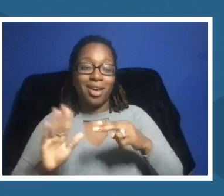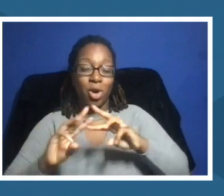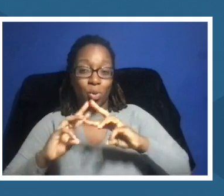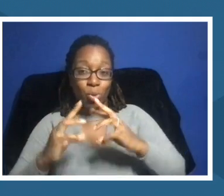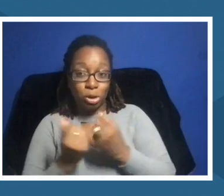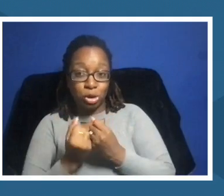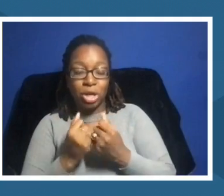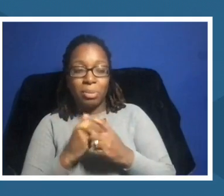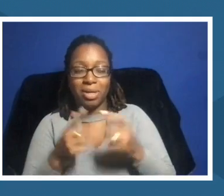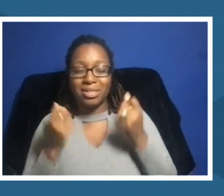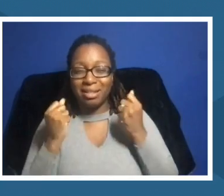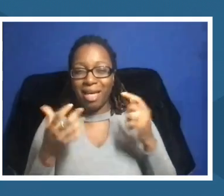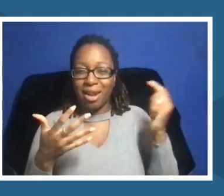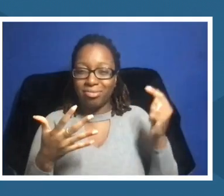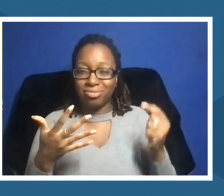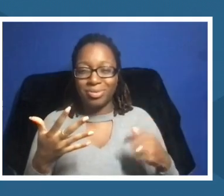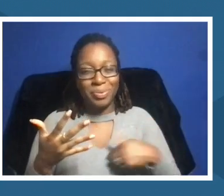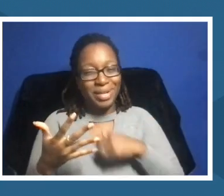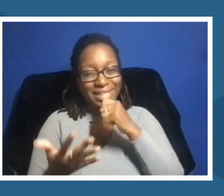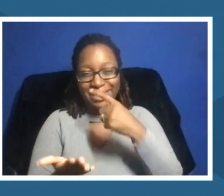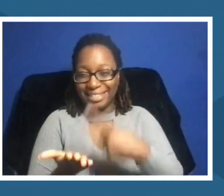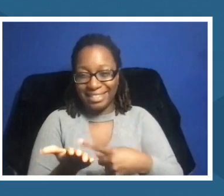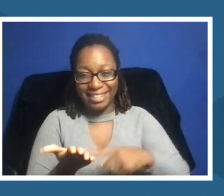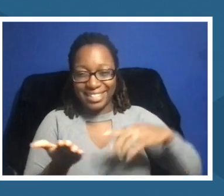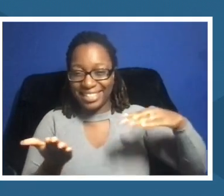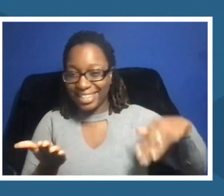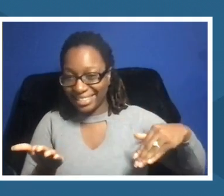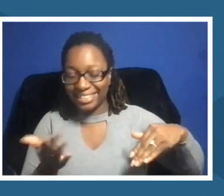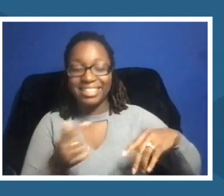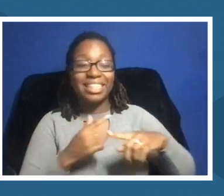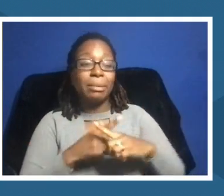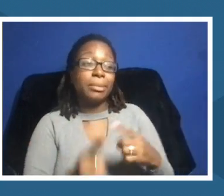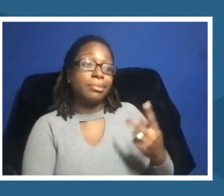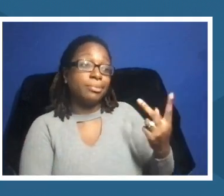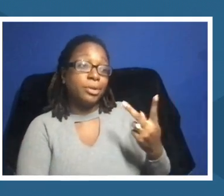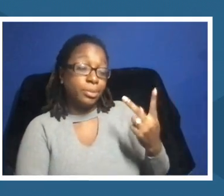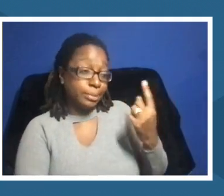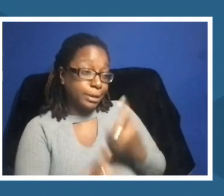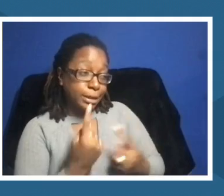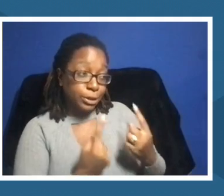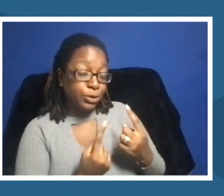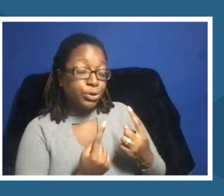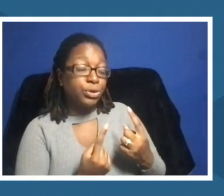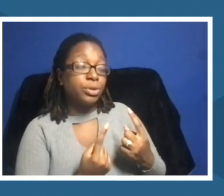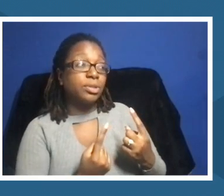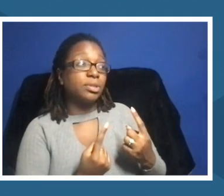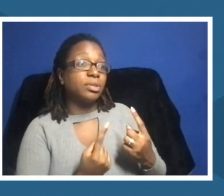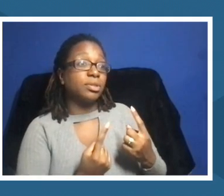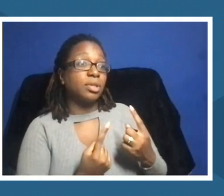what you and i have kept talking about is making sure that we're mindful of